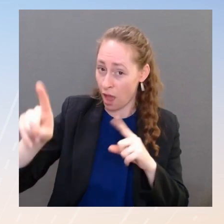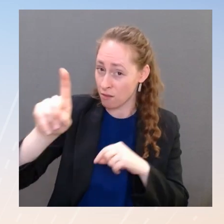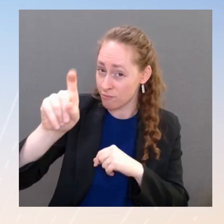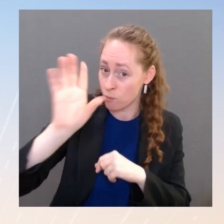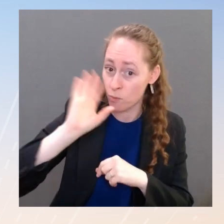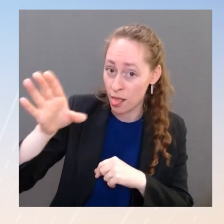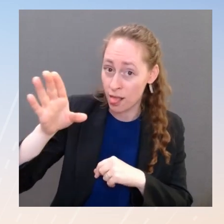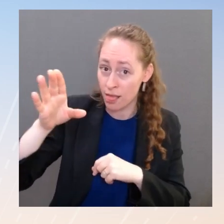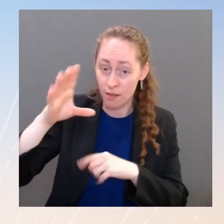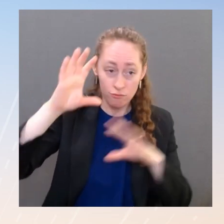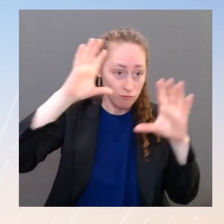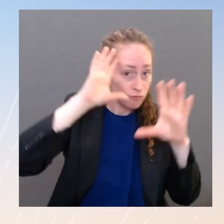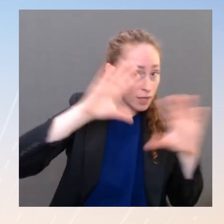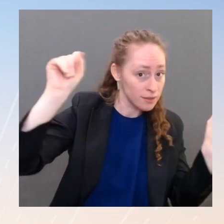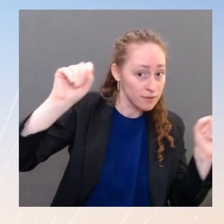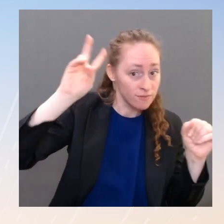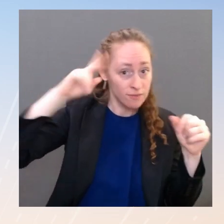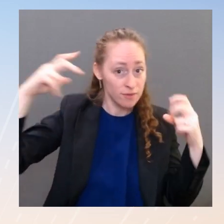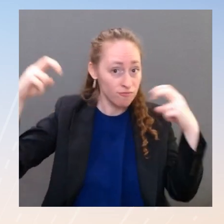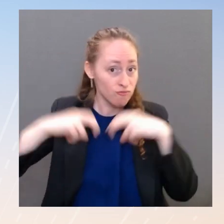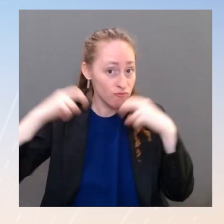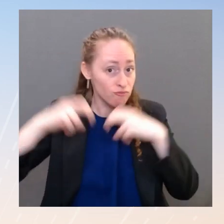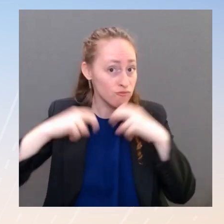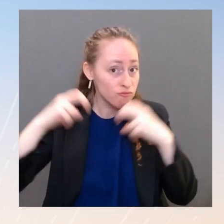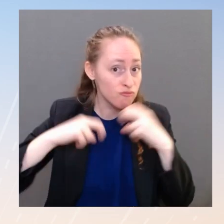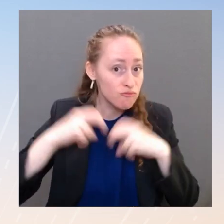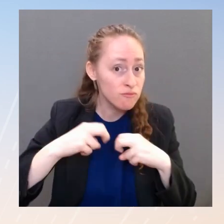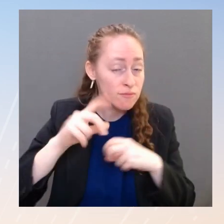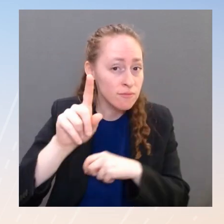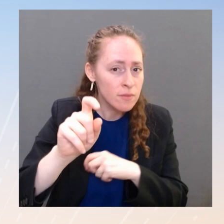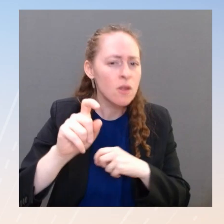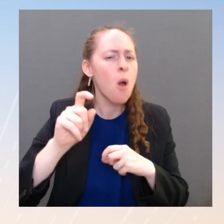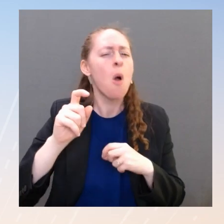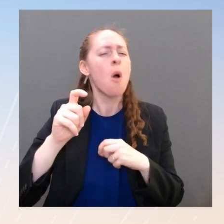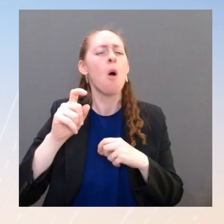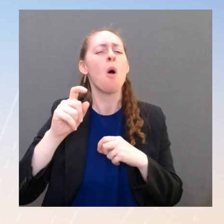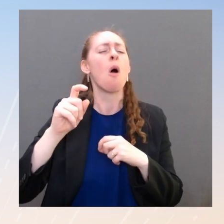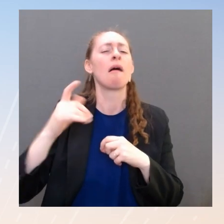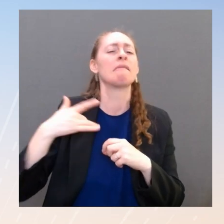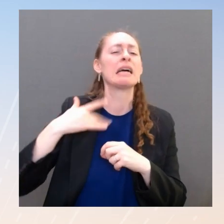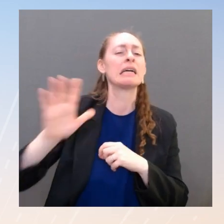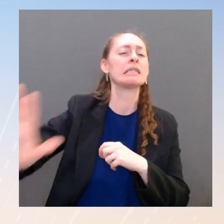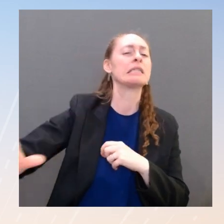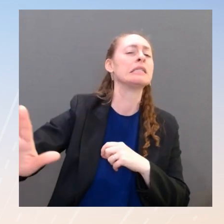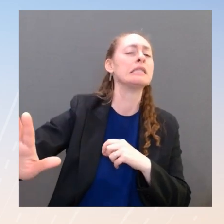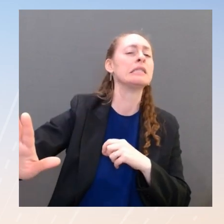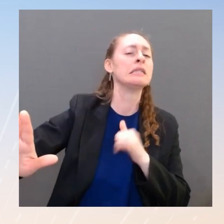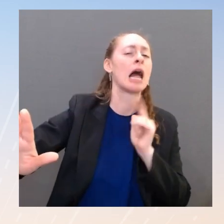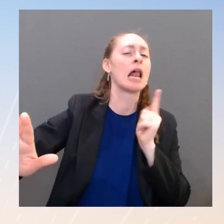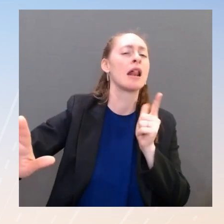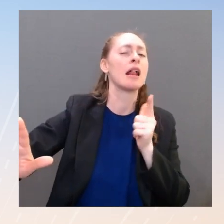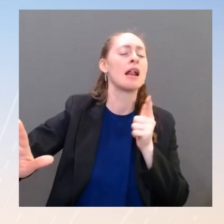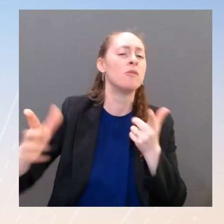a little more time for the two of them to be apart until she clears any further period? Ms. Psaki: Sure. Let me check on what they might have scheduled.